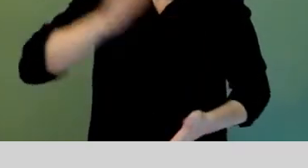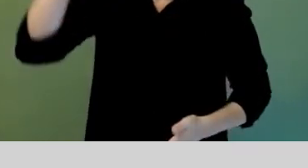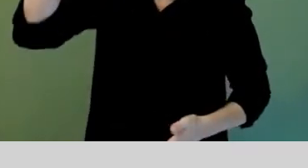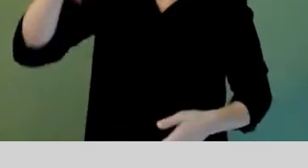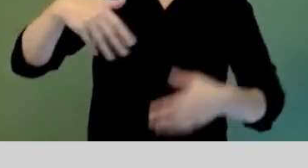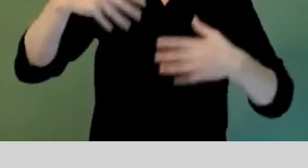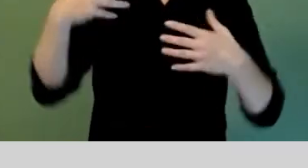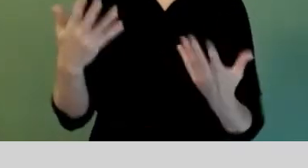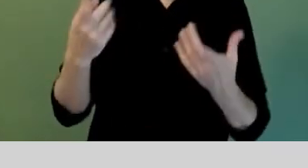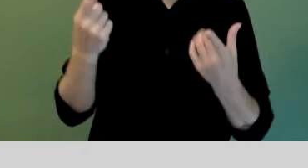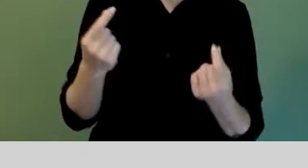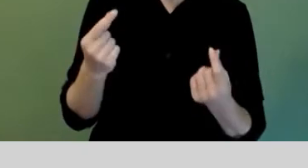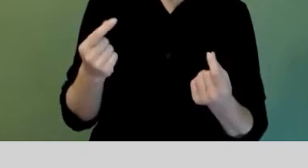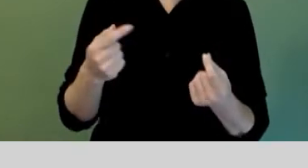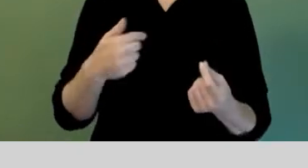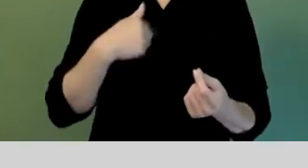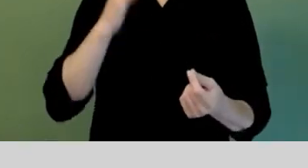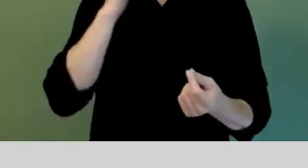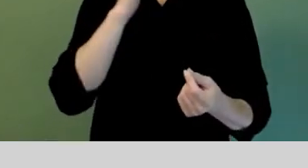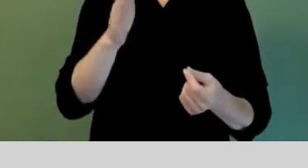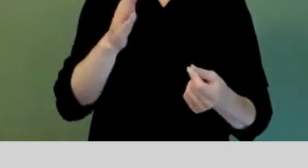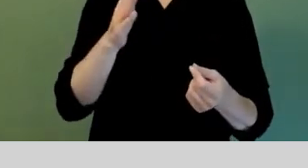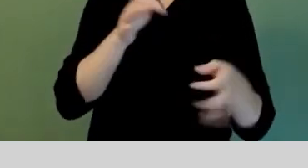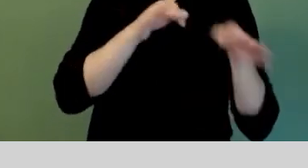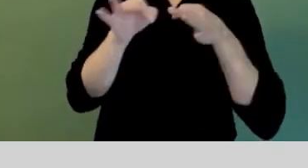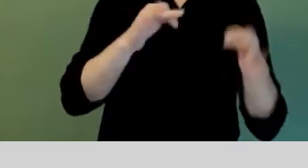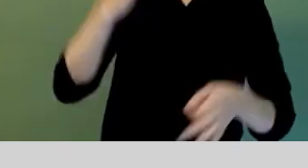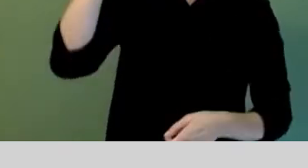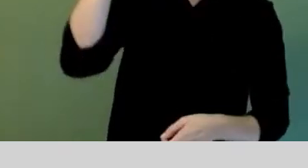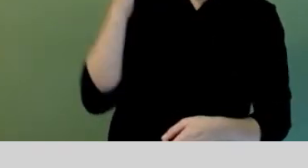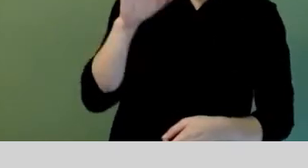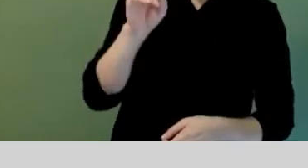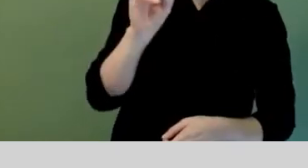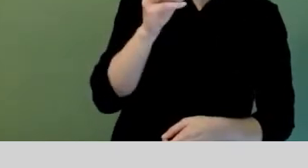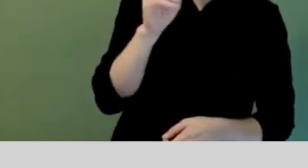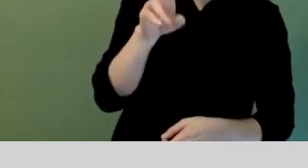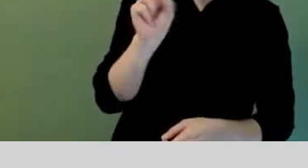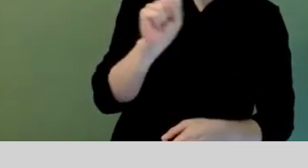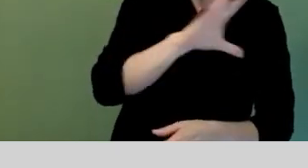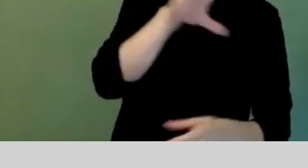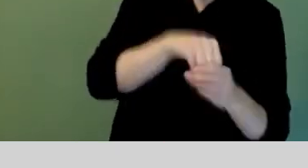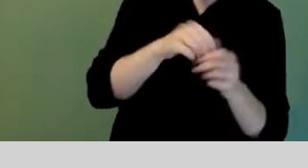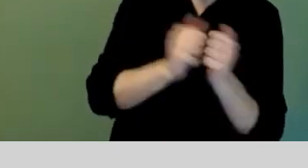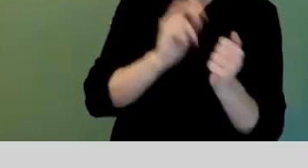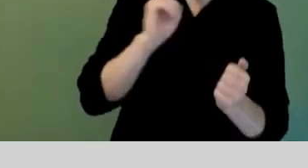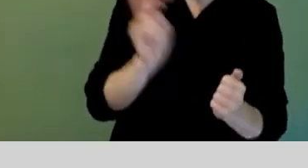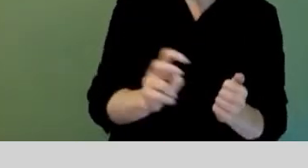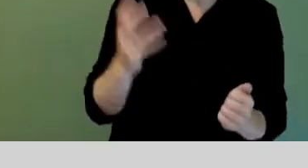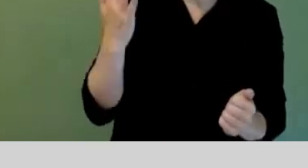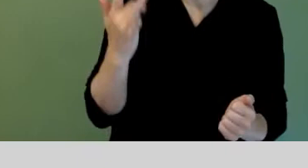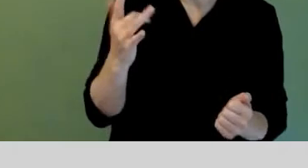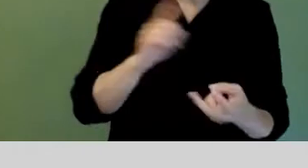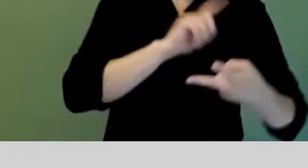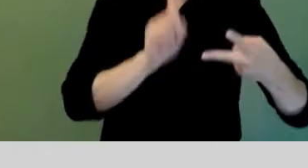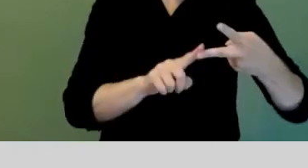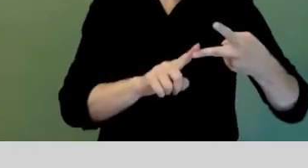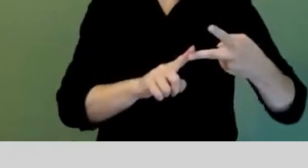we are going to look at why Python got decorators in the first place and what decorator's enabled in popular libraries and frameworks.